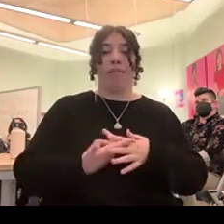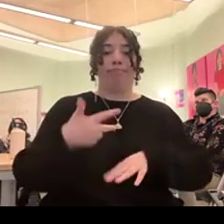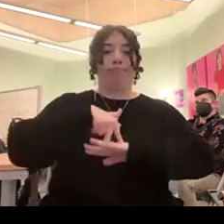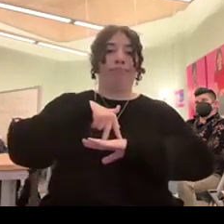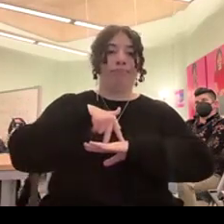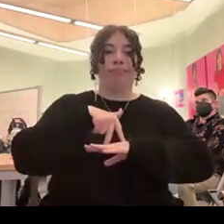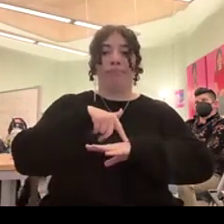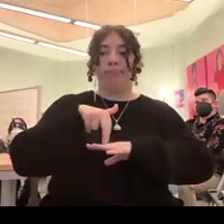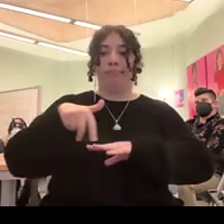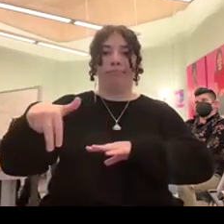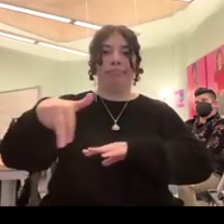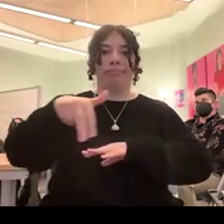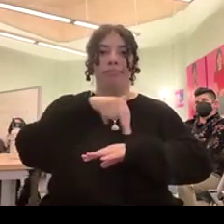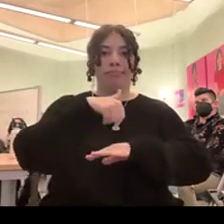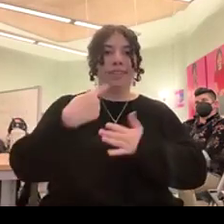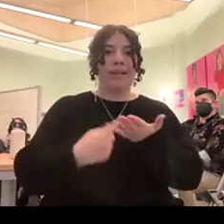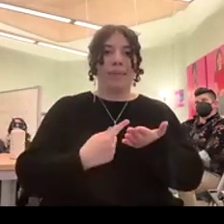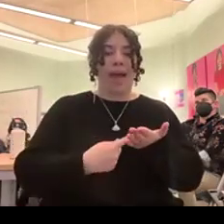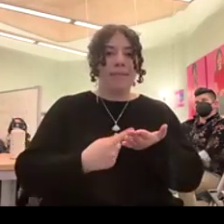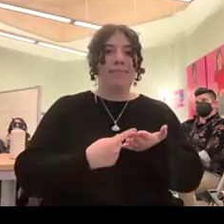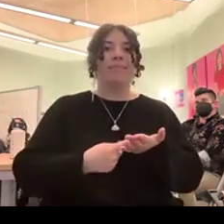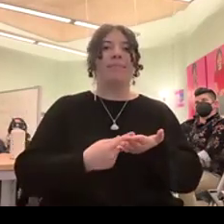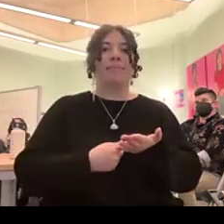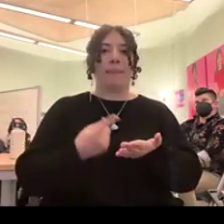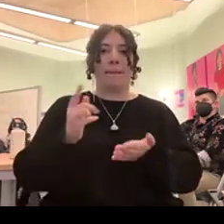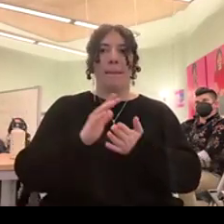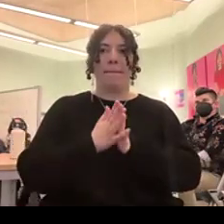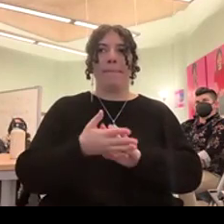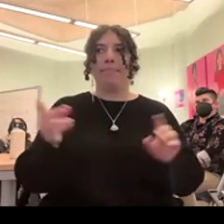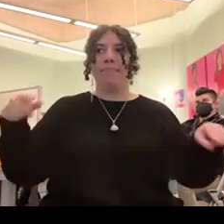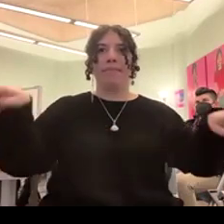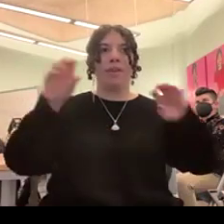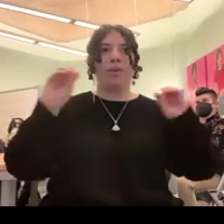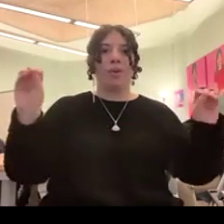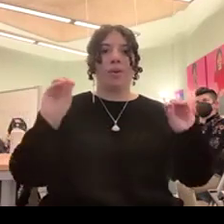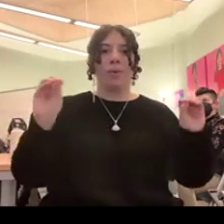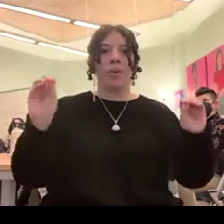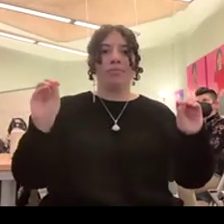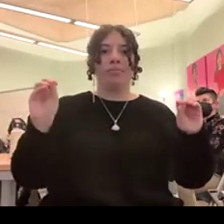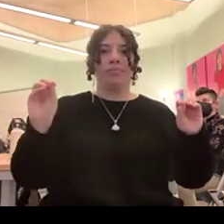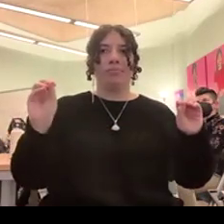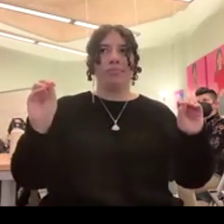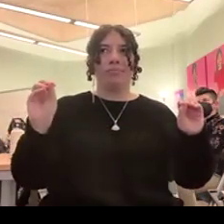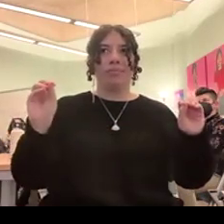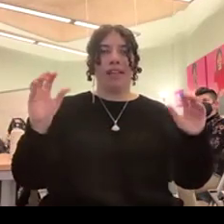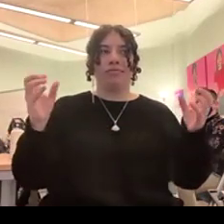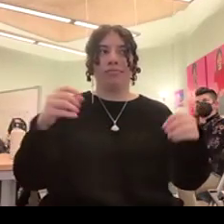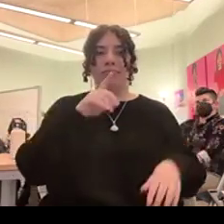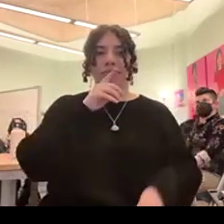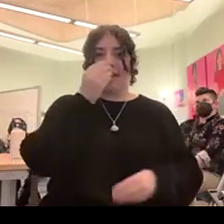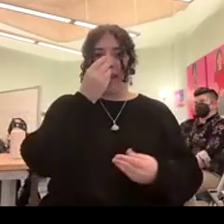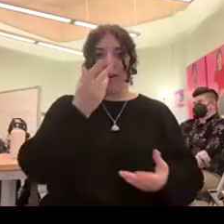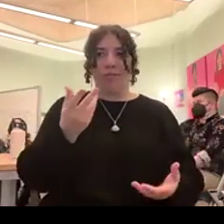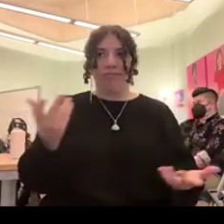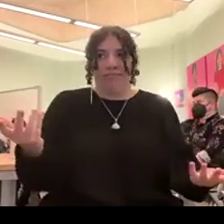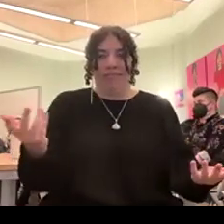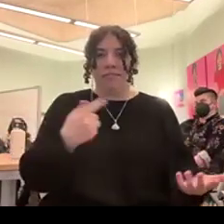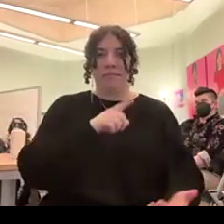I started just getting up and walking around some of the time. And it turned out that nobody really